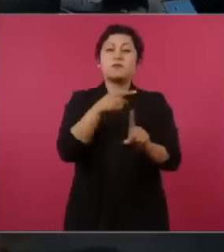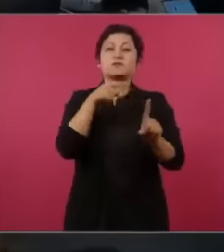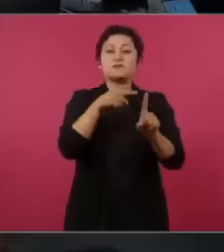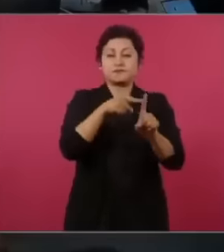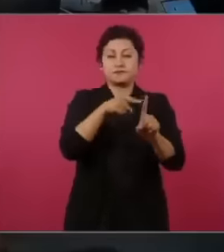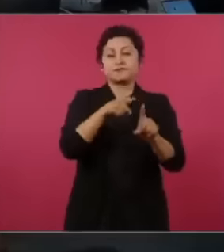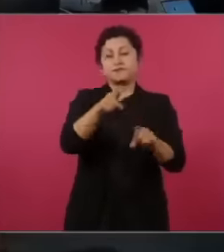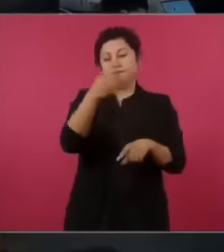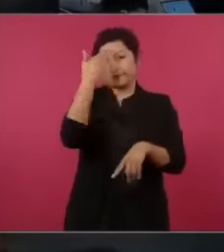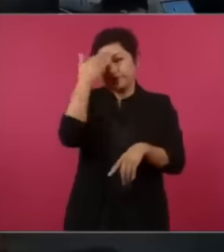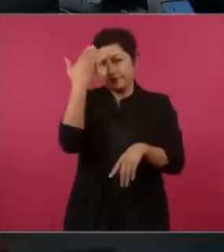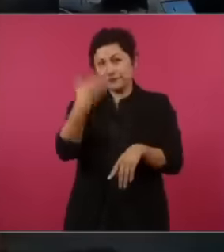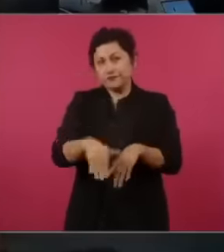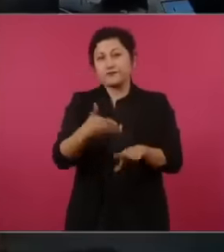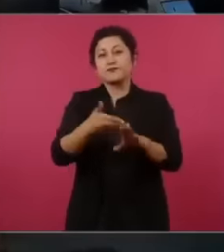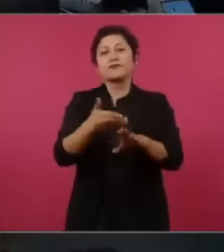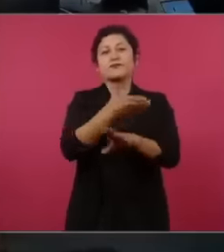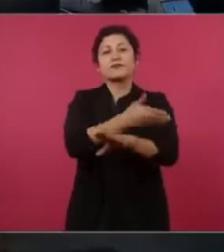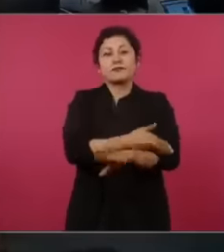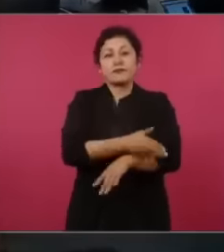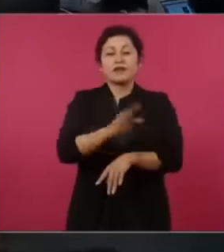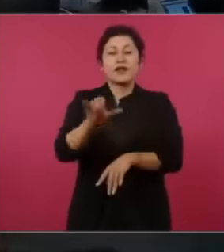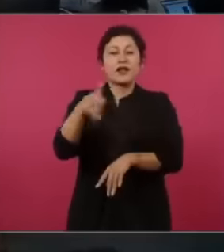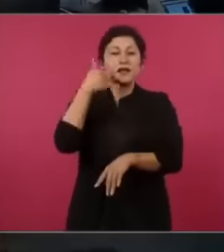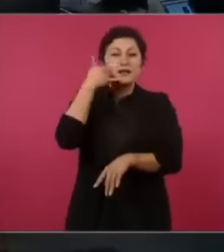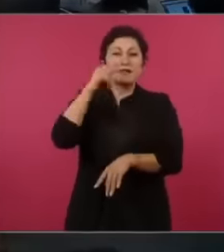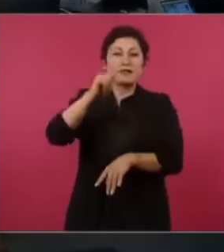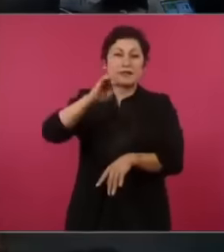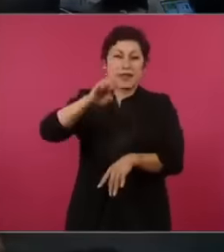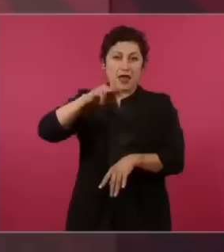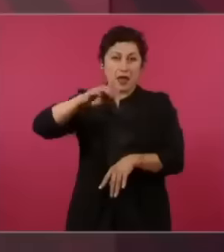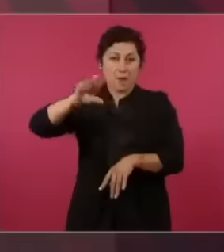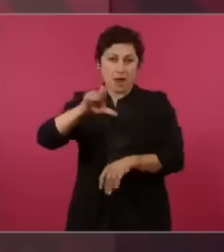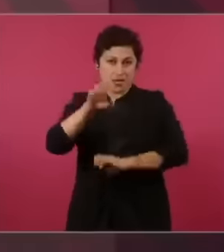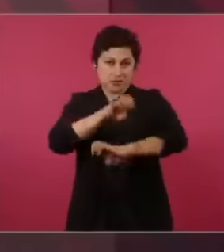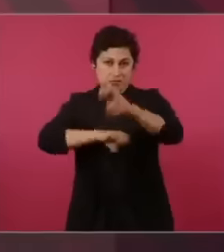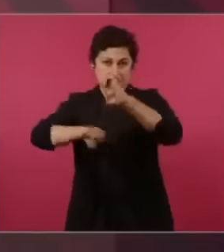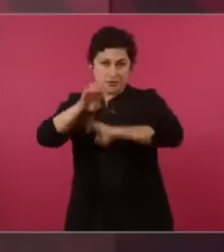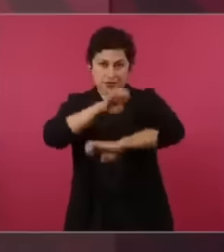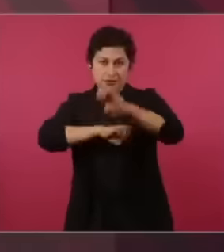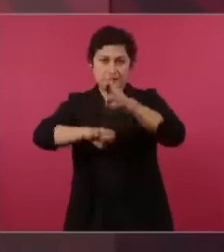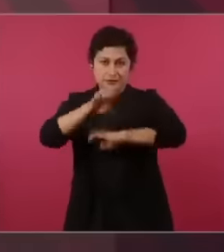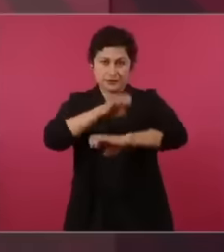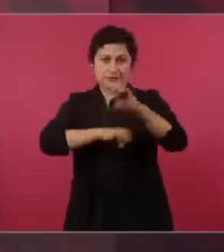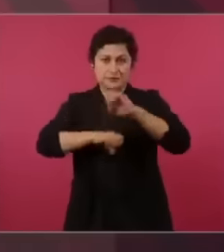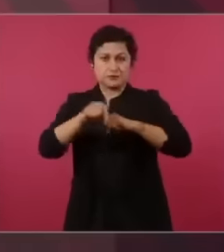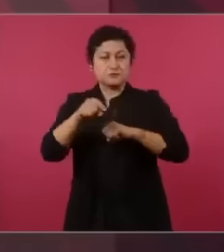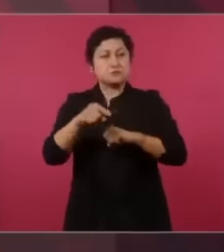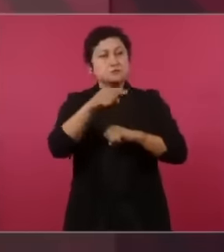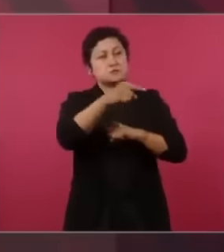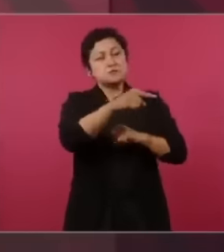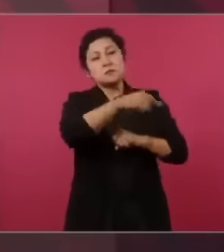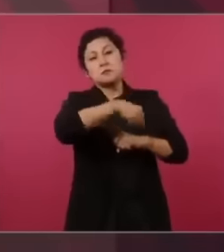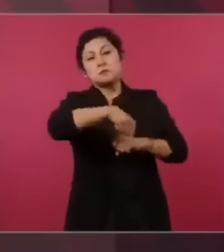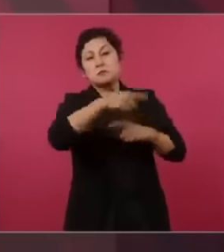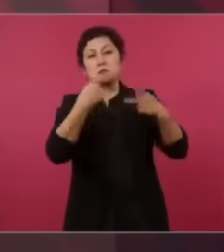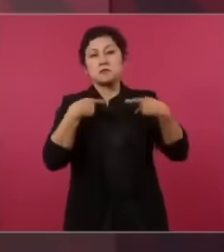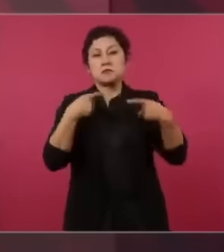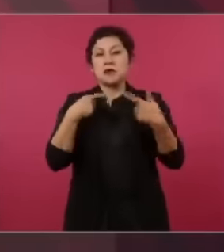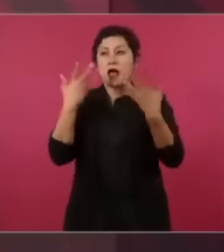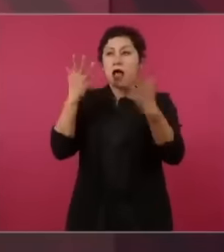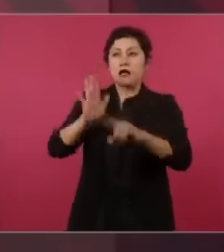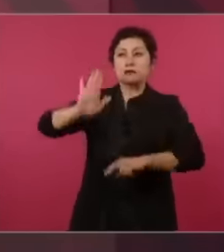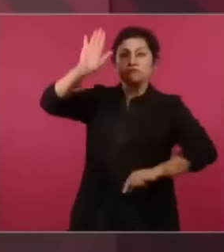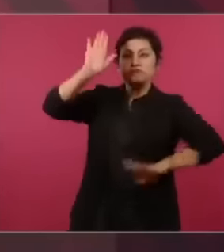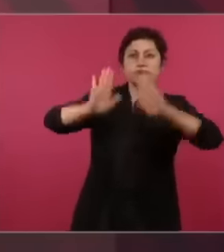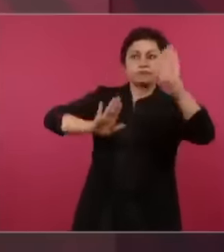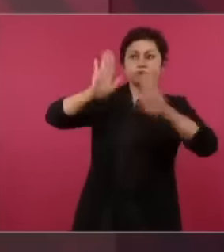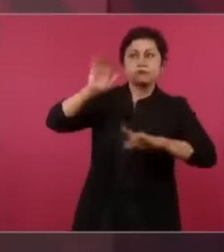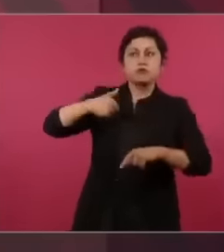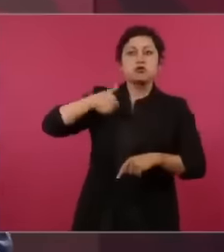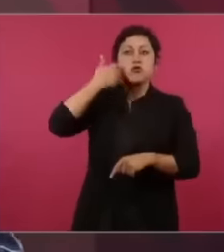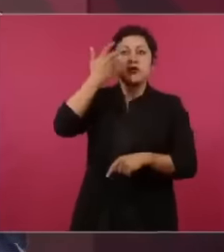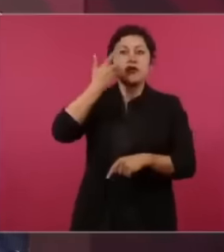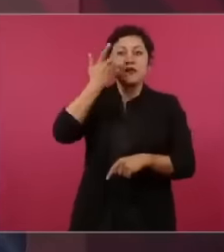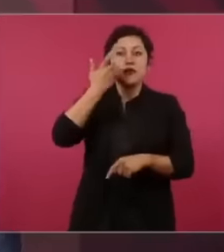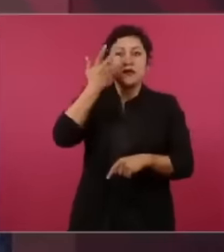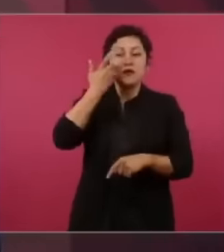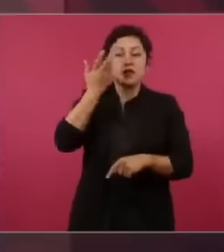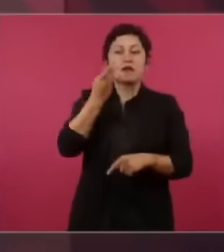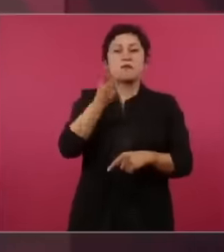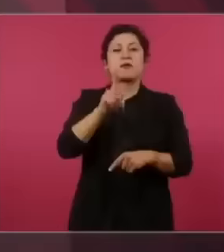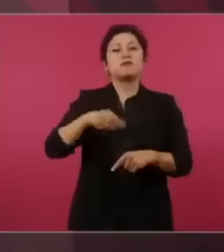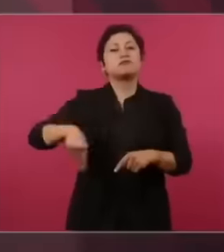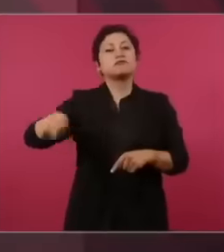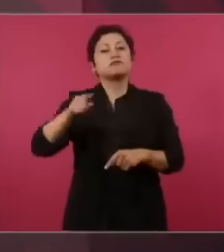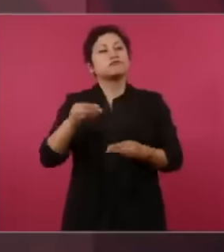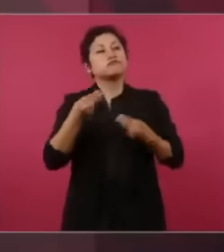from Mexico or Carlos SL presented a better offer and to compensate Roberto Hernández they gave him